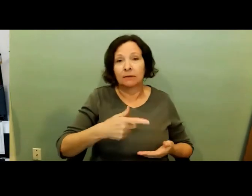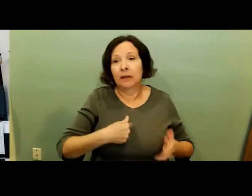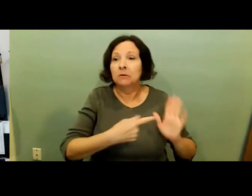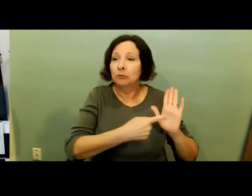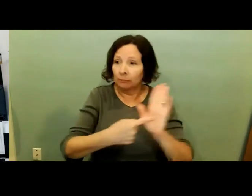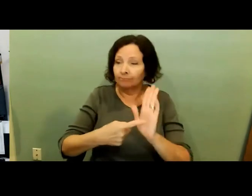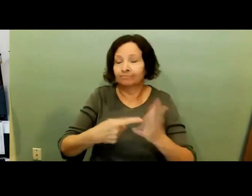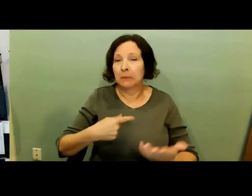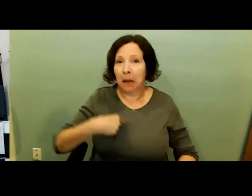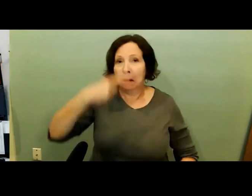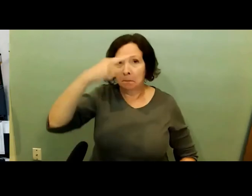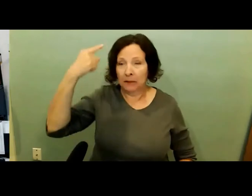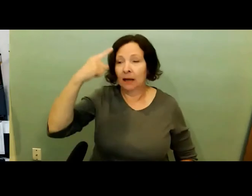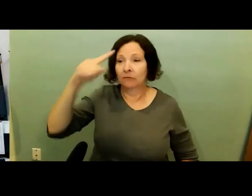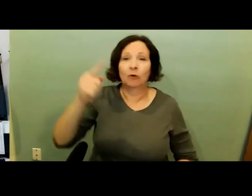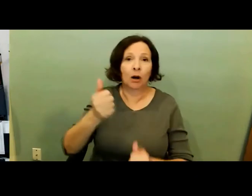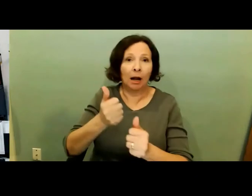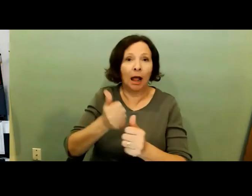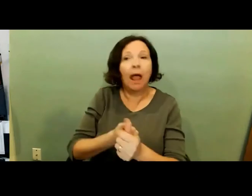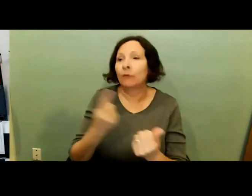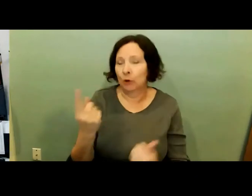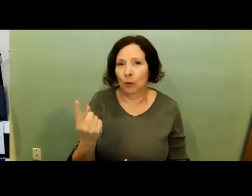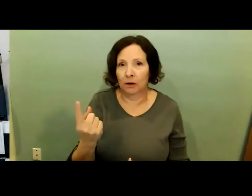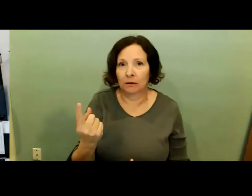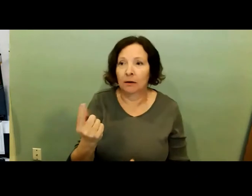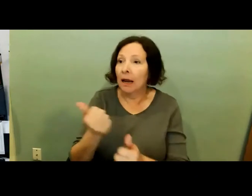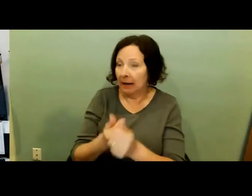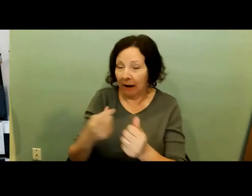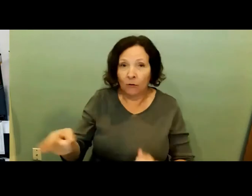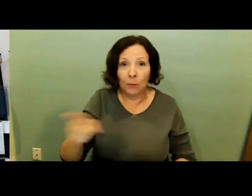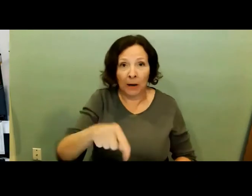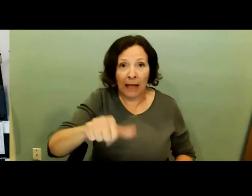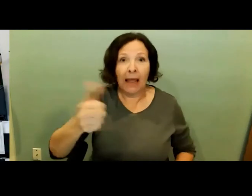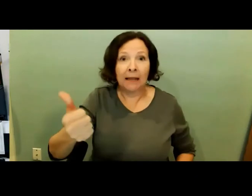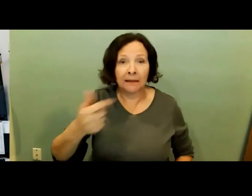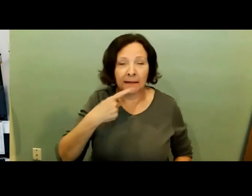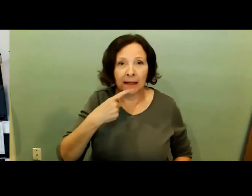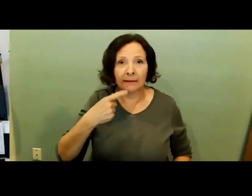and to everyone else you were just Black. You're not Caribbean. Cannot African.'s you